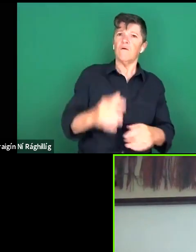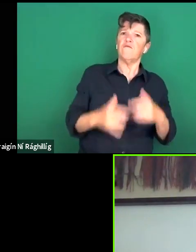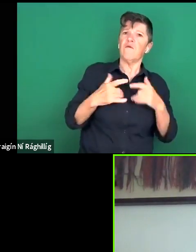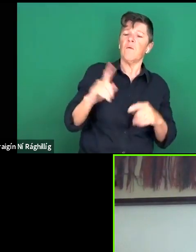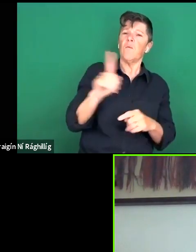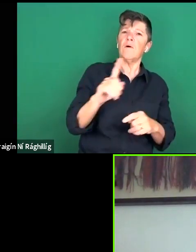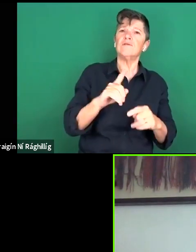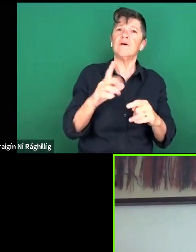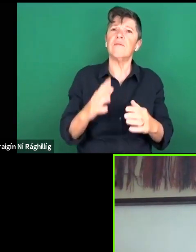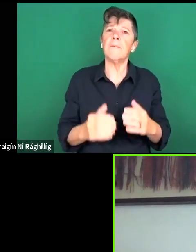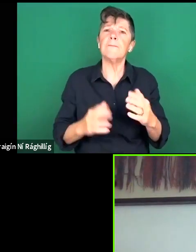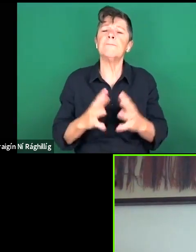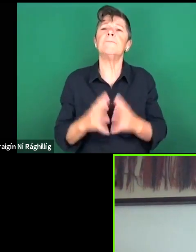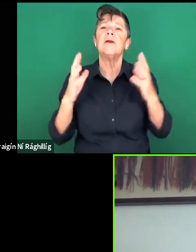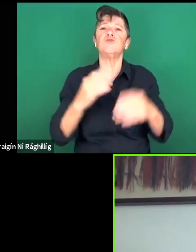well